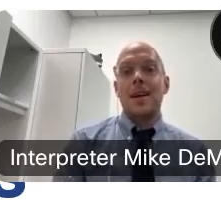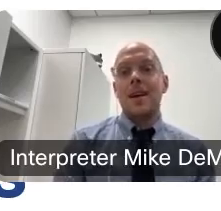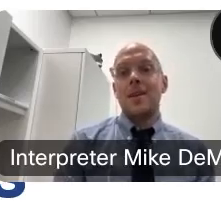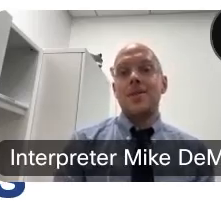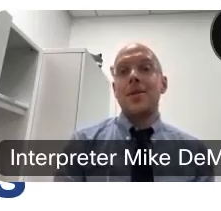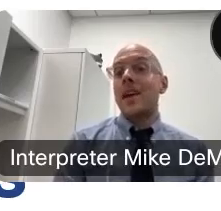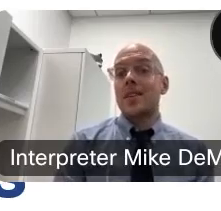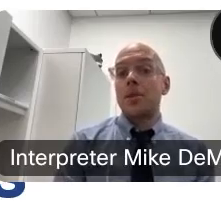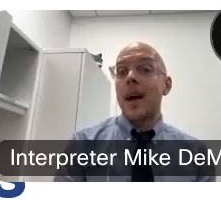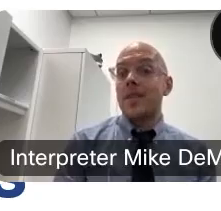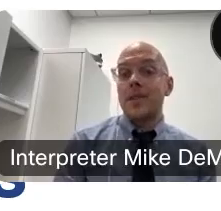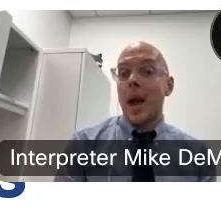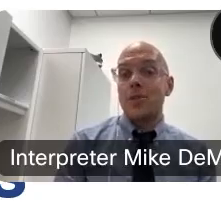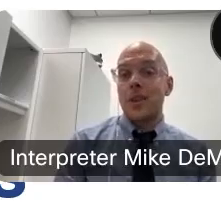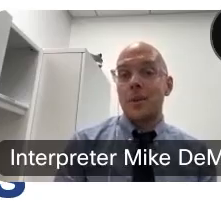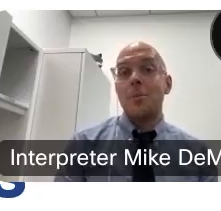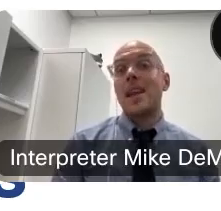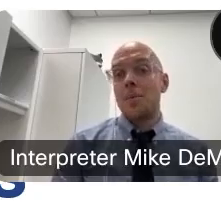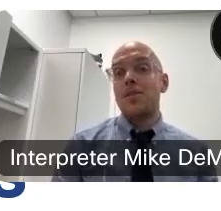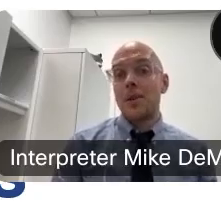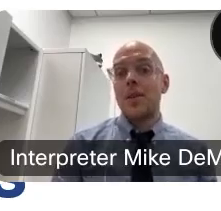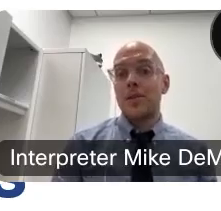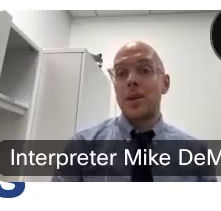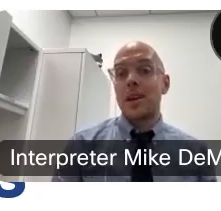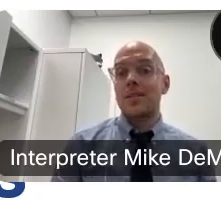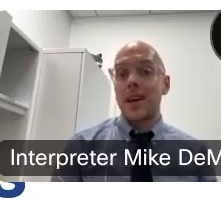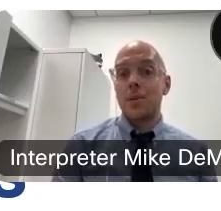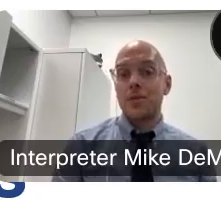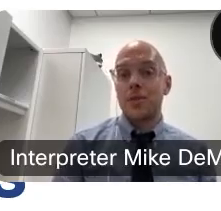So the last couple lines of captioning may not be shown on the screen because of that commercial interruption.